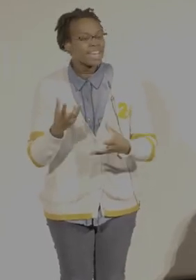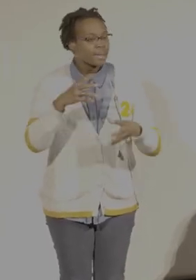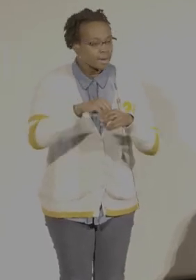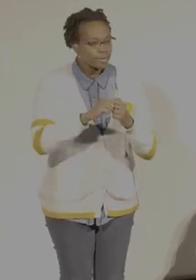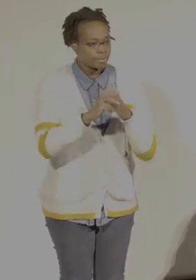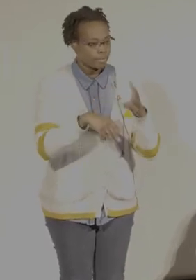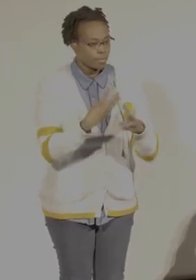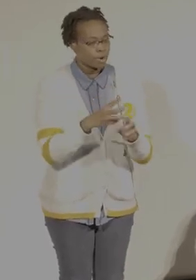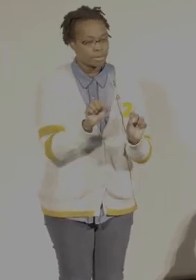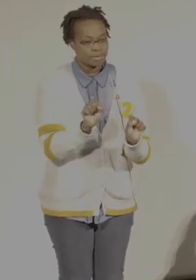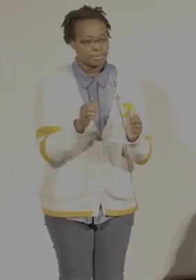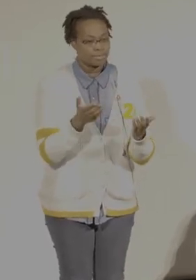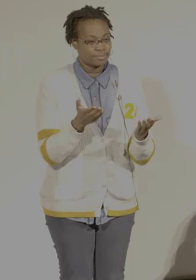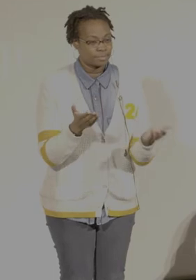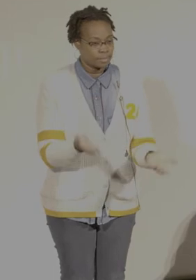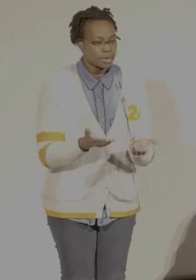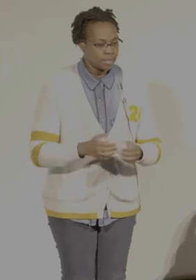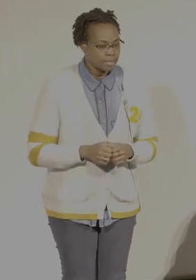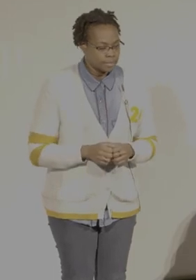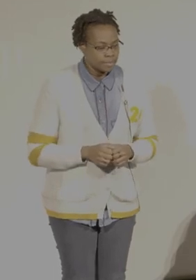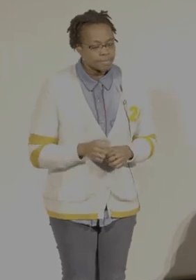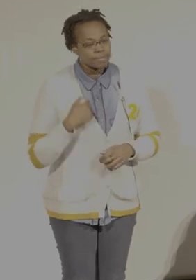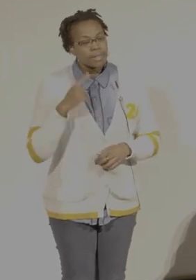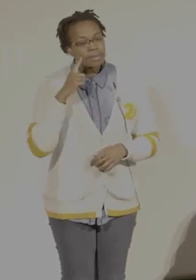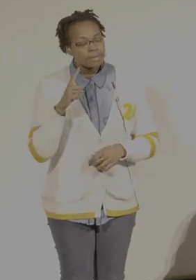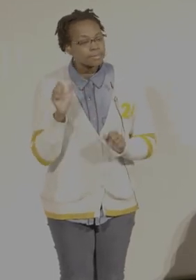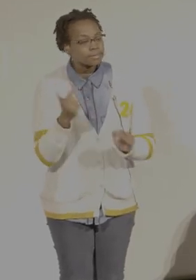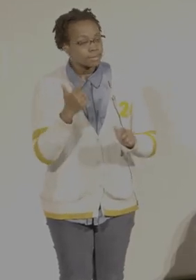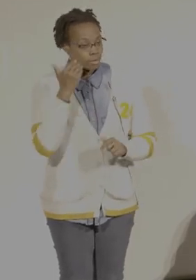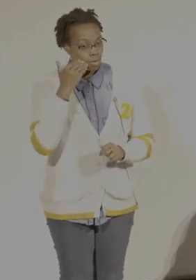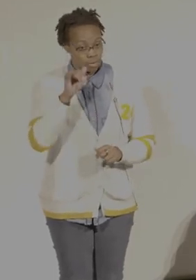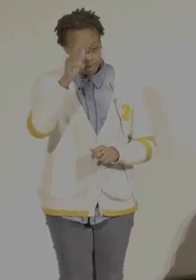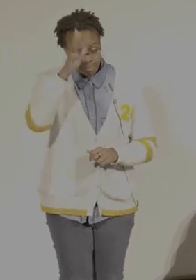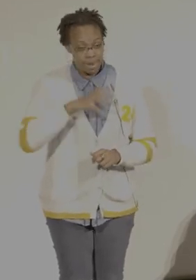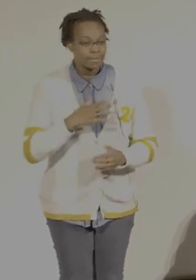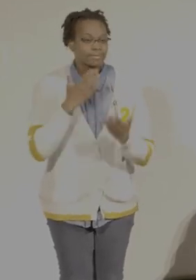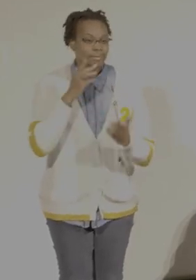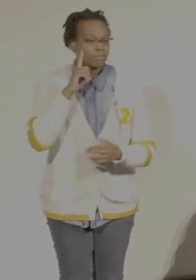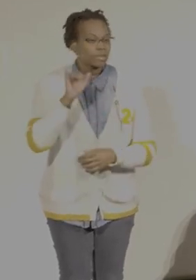and he is being present. And I think everyone who knows the man is grateful for that connectivity.